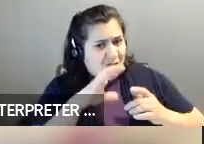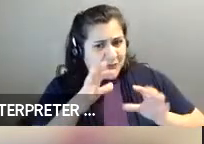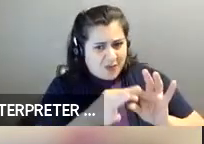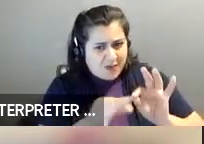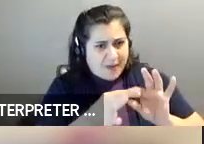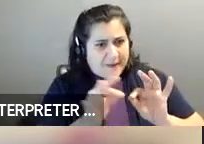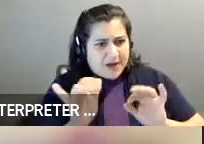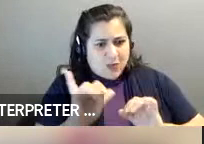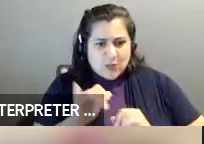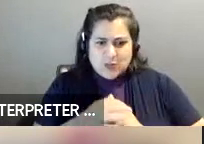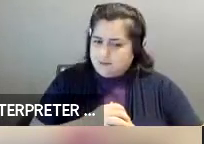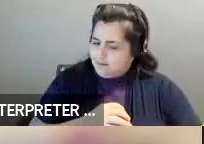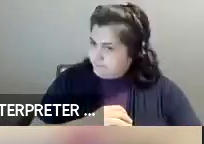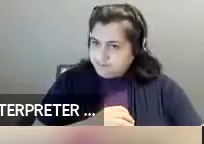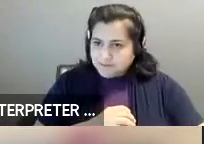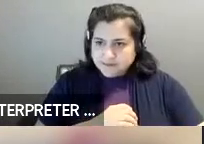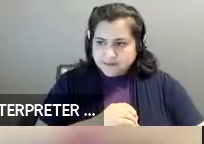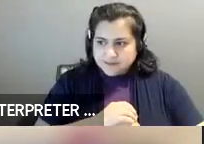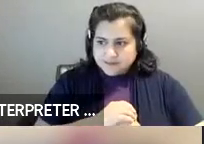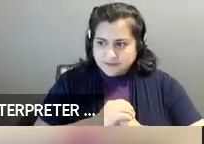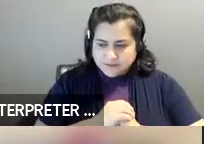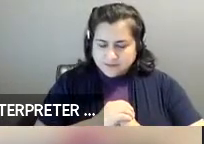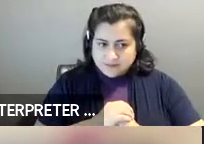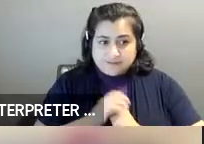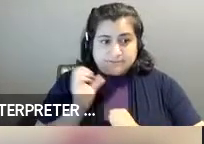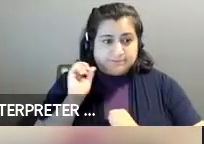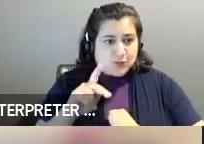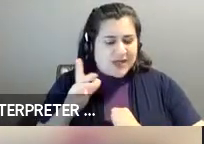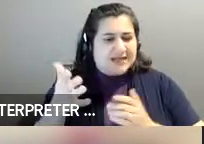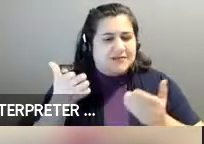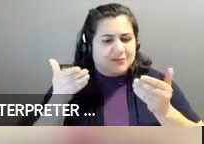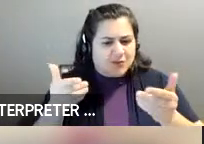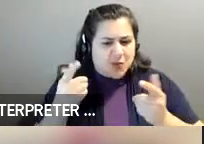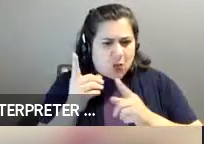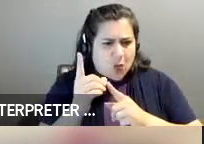Okay, so let's -- we have one more commenter.